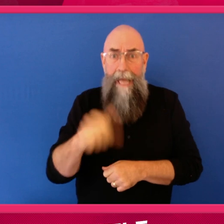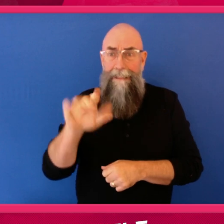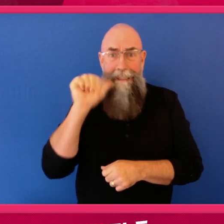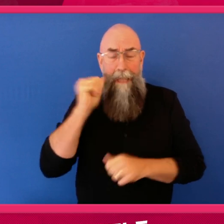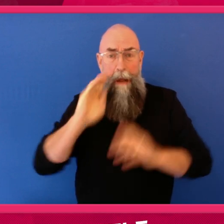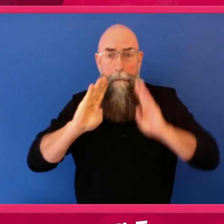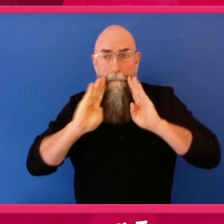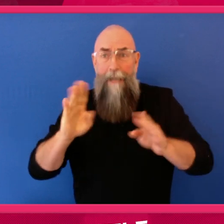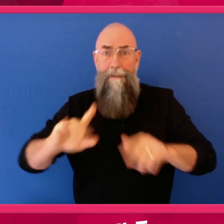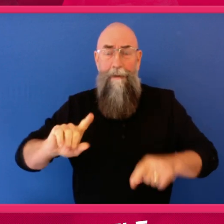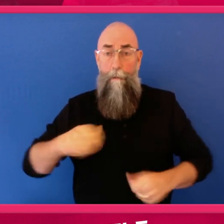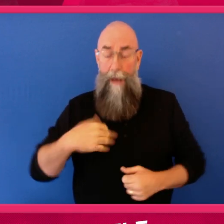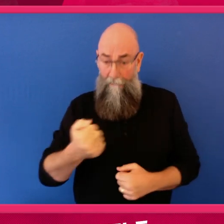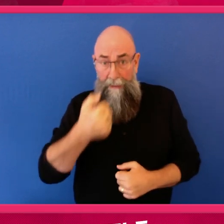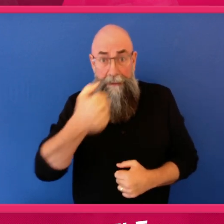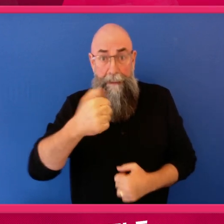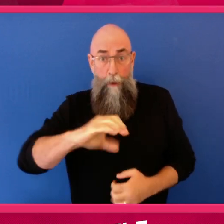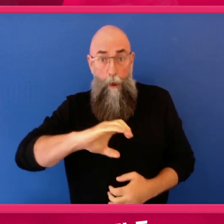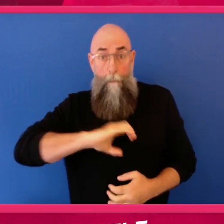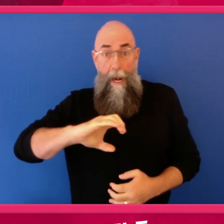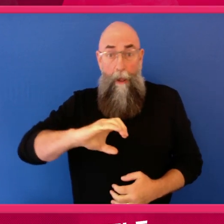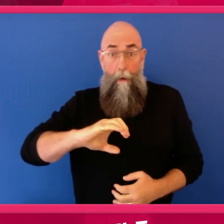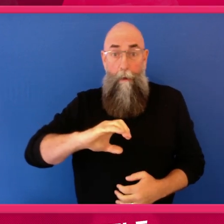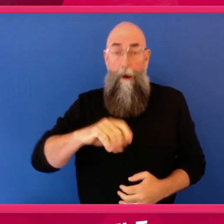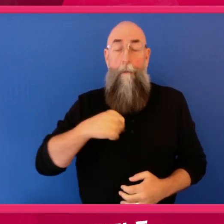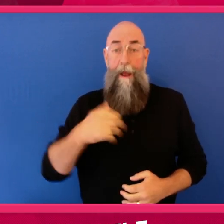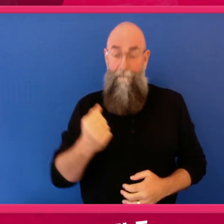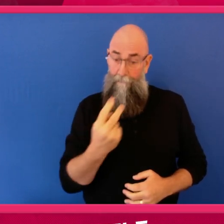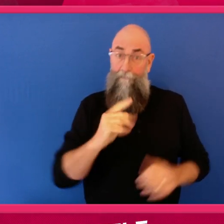got the first two gold medals available at a Paralympic Game